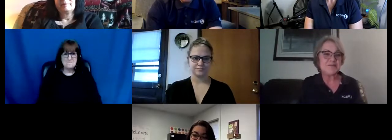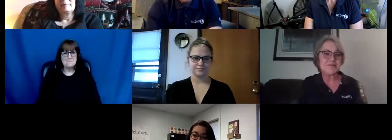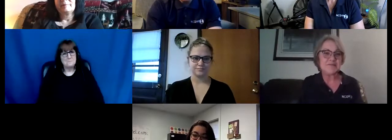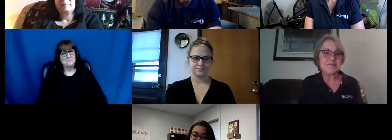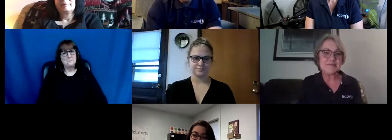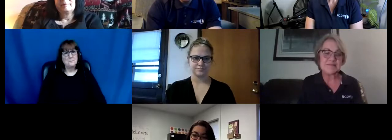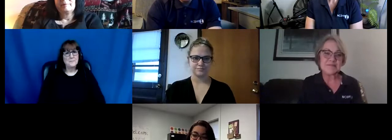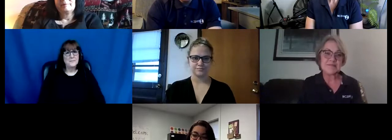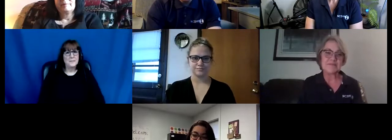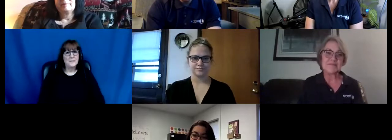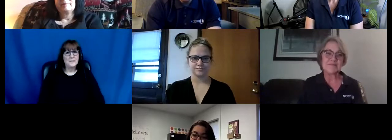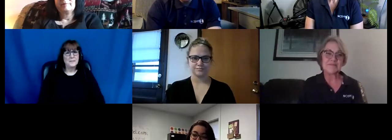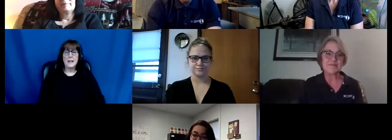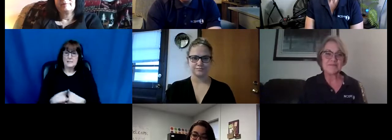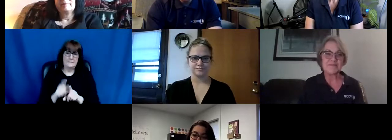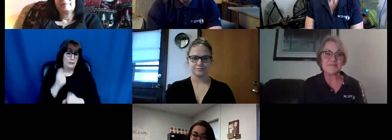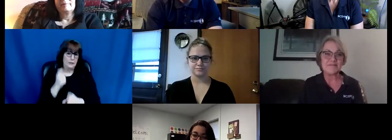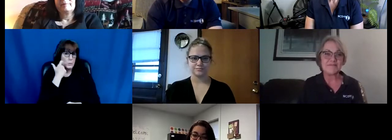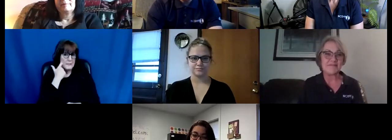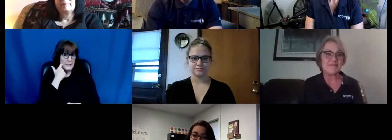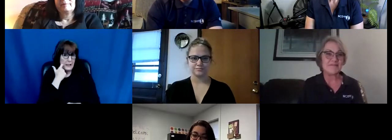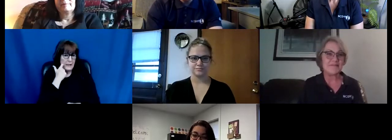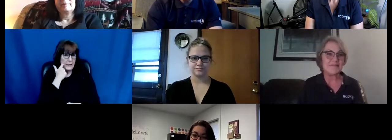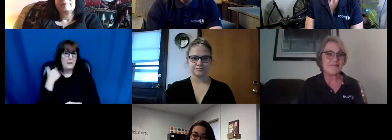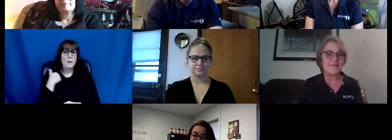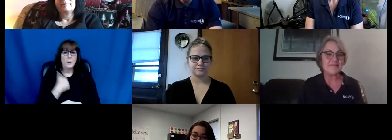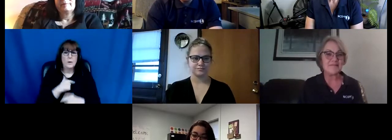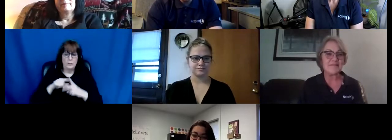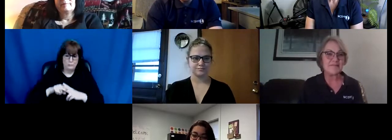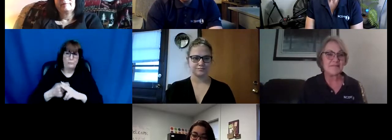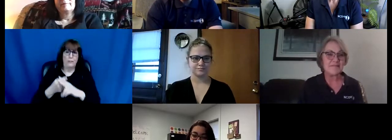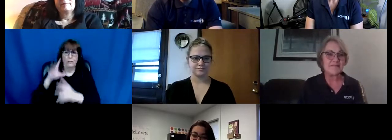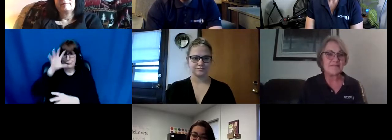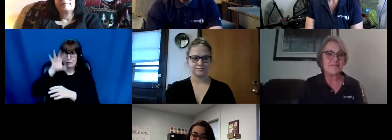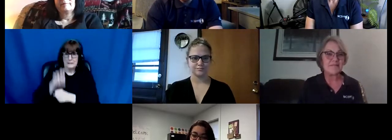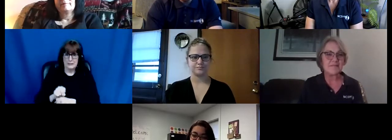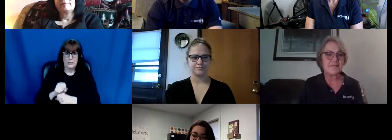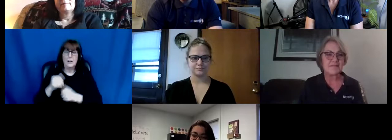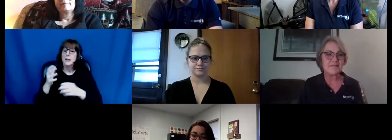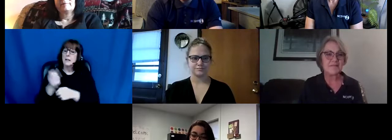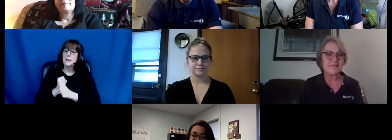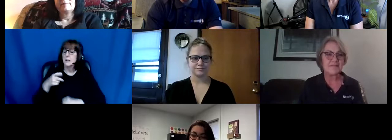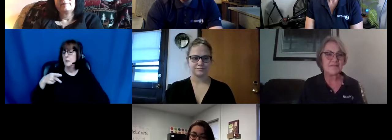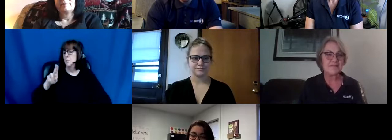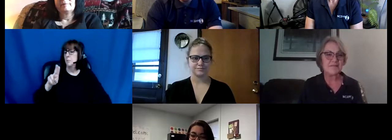As of recently we've picked up a tradition of getting a puzzle for our Christmas time together